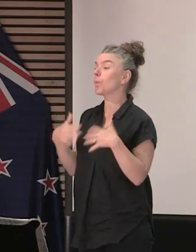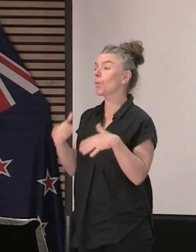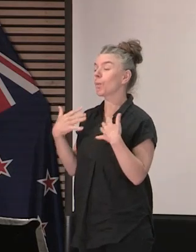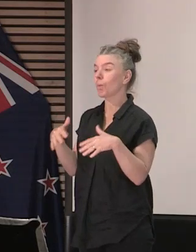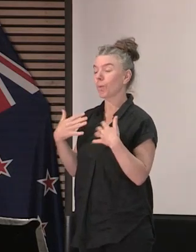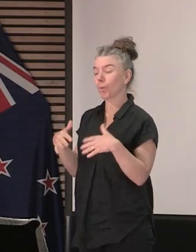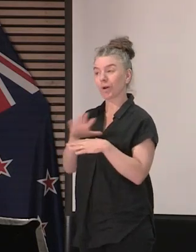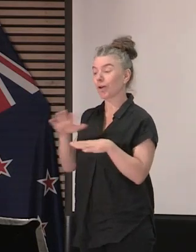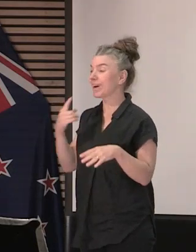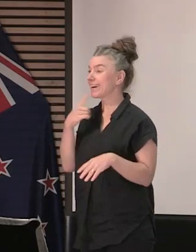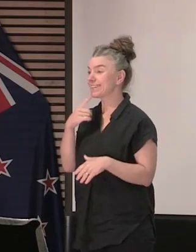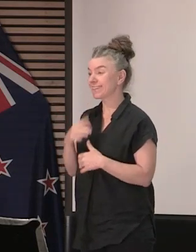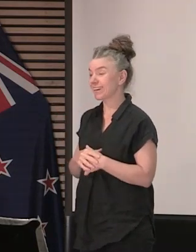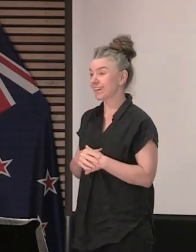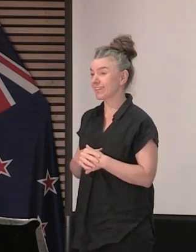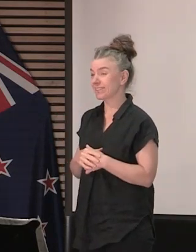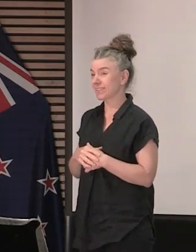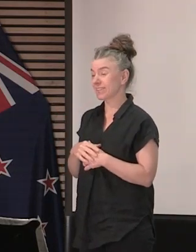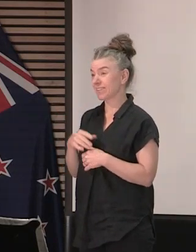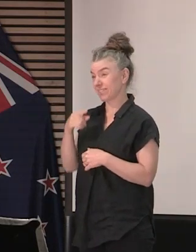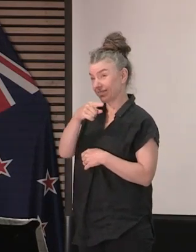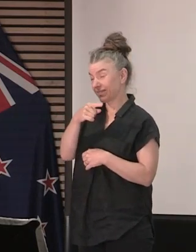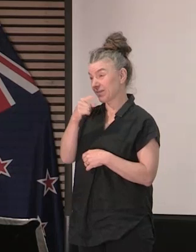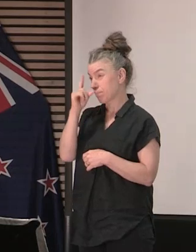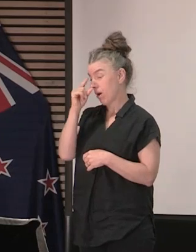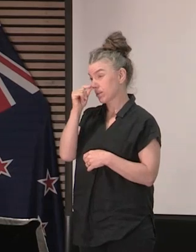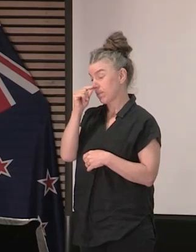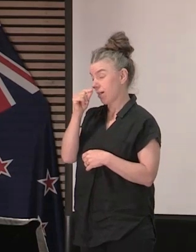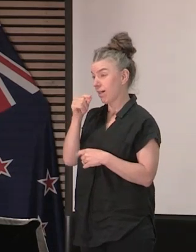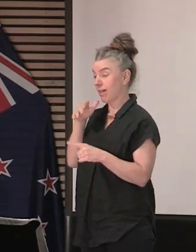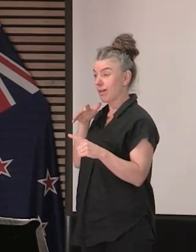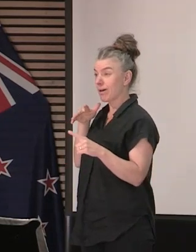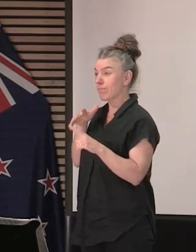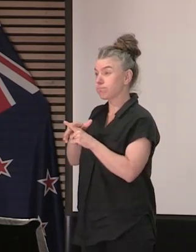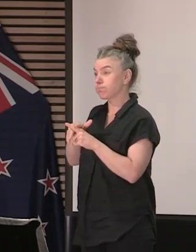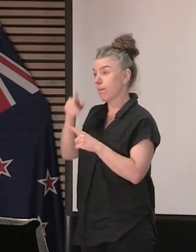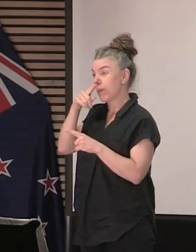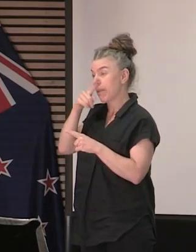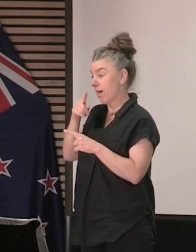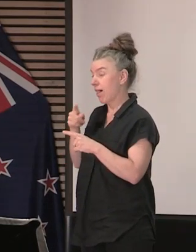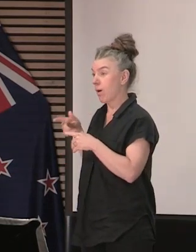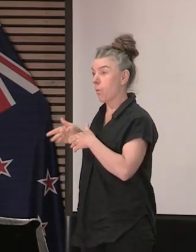In theface of the greatest threat tohuman health that we havefaced in over a century,